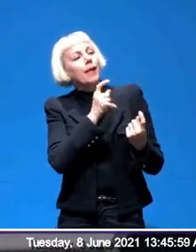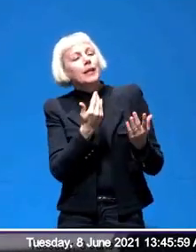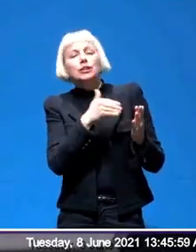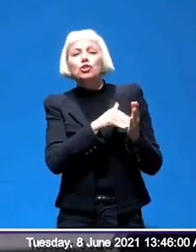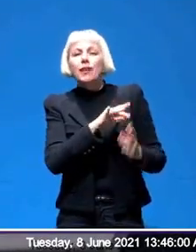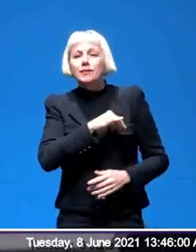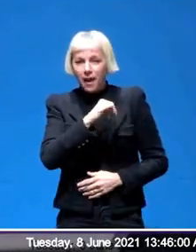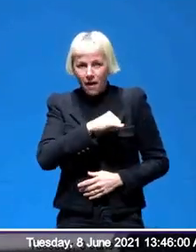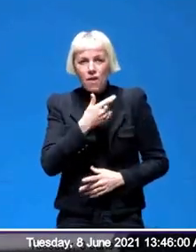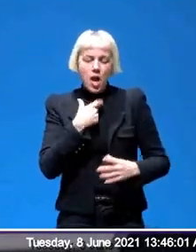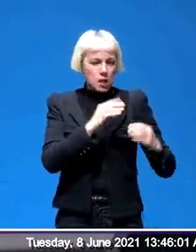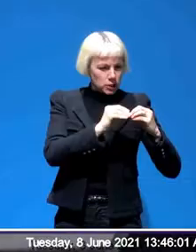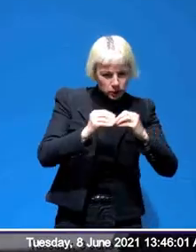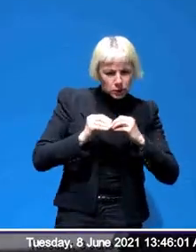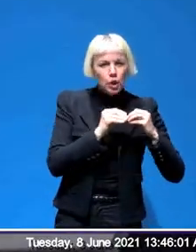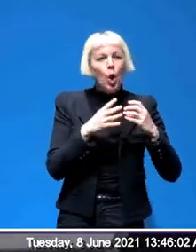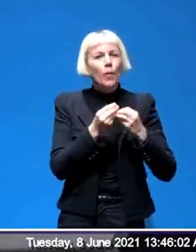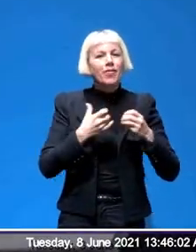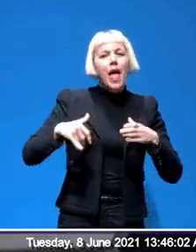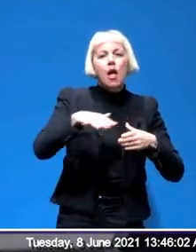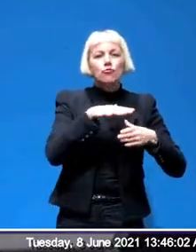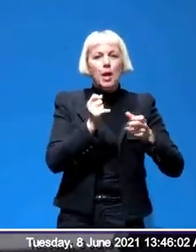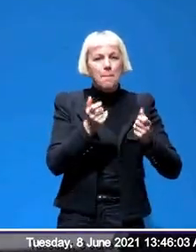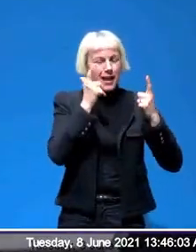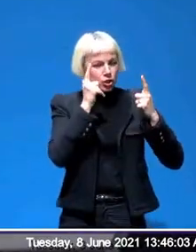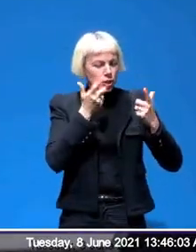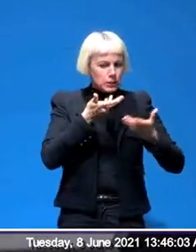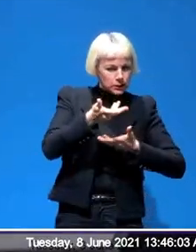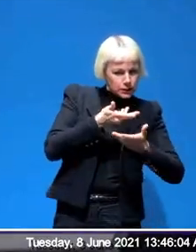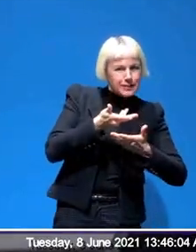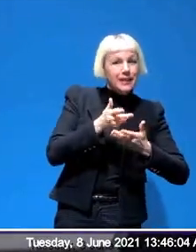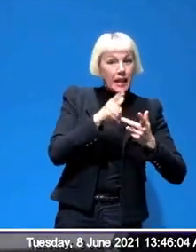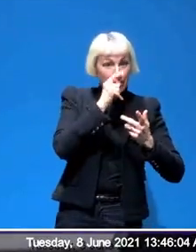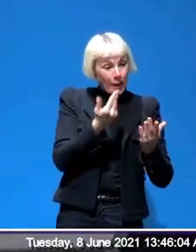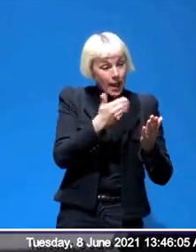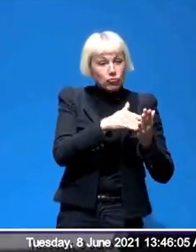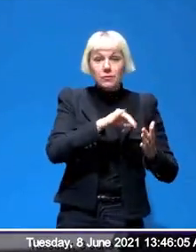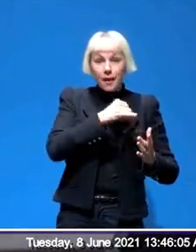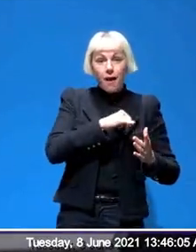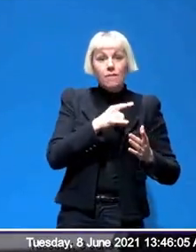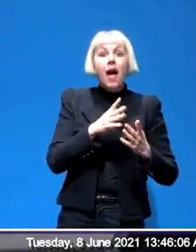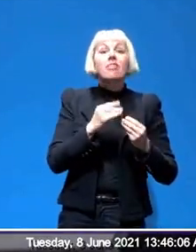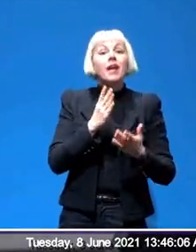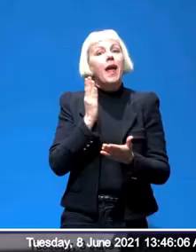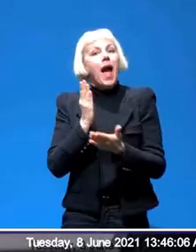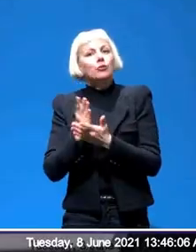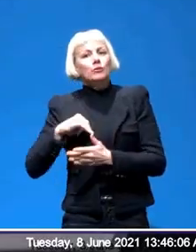negotiate with my area manager at the time if that was possible. Sometimes, depending on what needed to be discussed, it was possible.